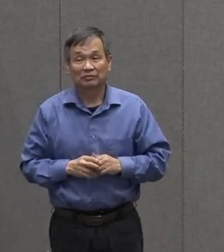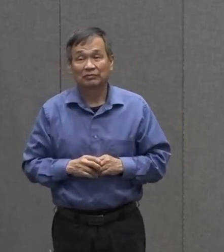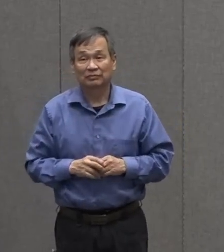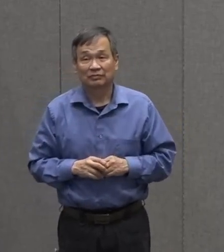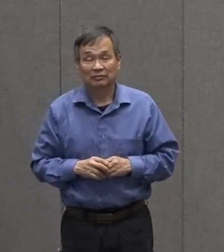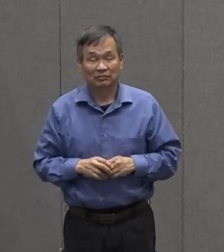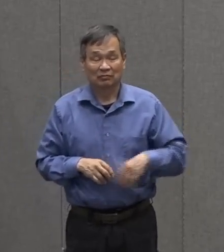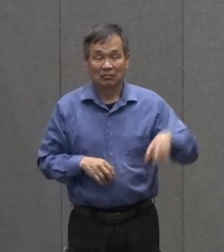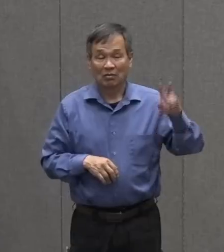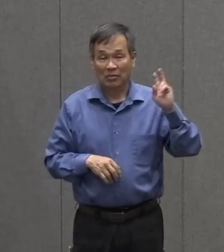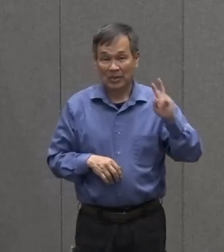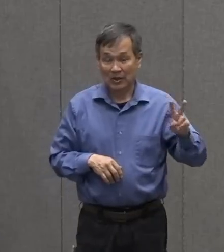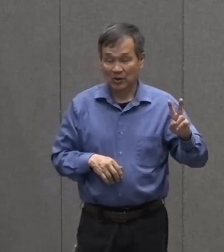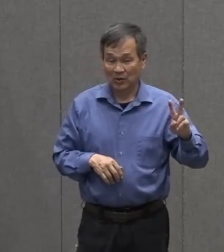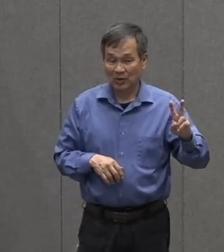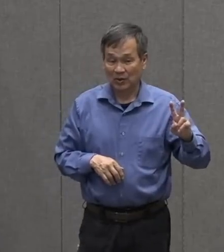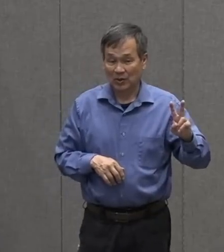Would two be a squared number just by itself?